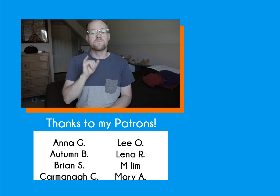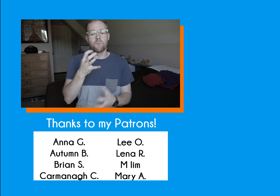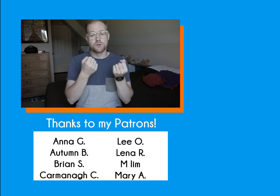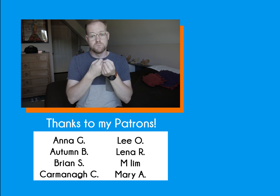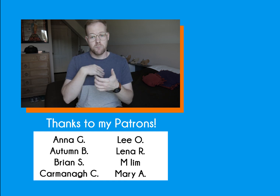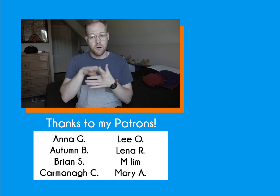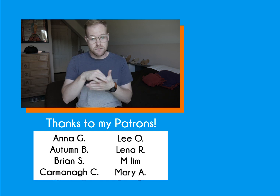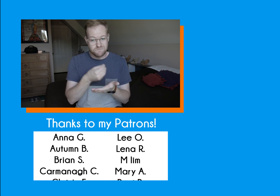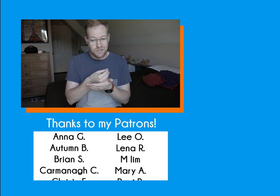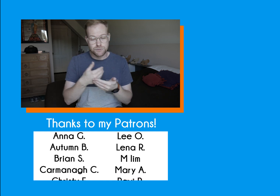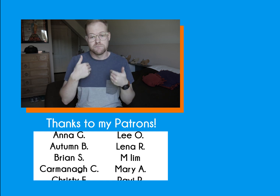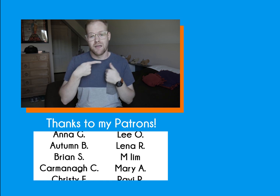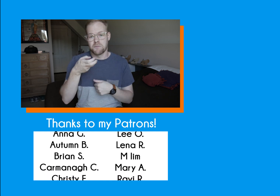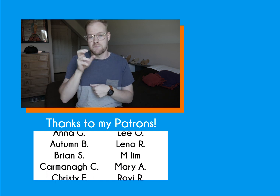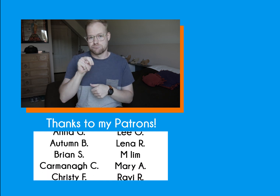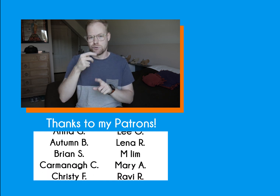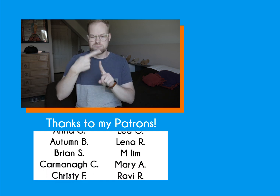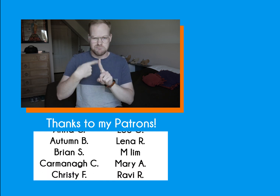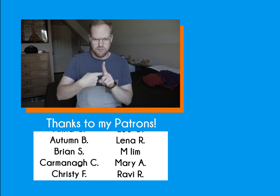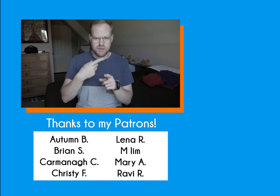If you want to support my content financially, I have Patreon, which is monthly.